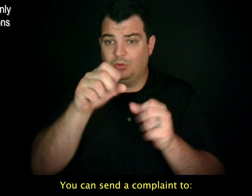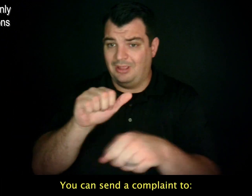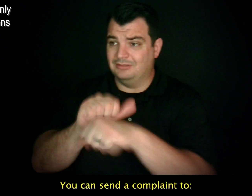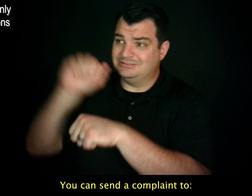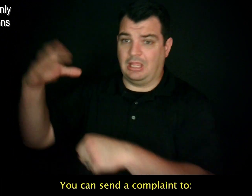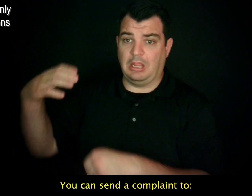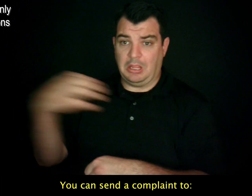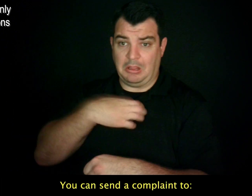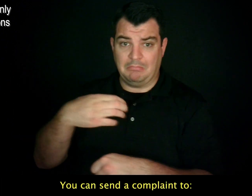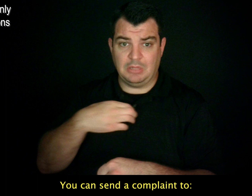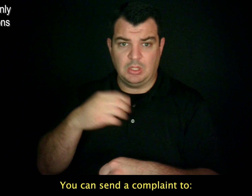You can send a complaint to: